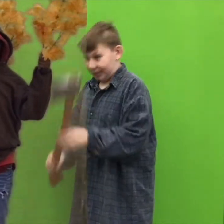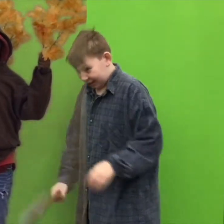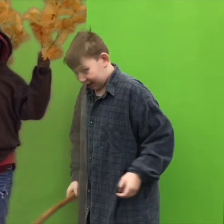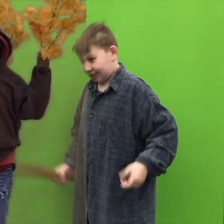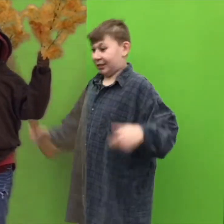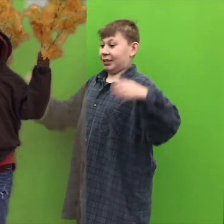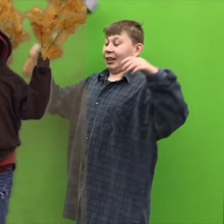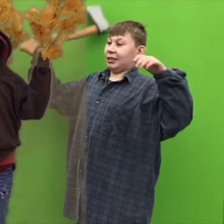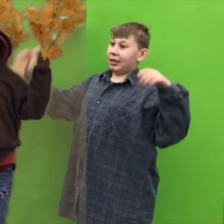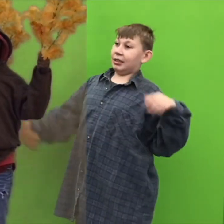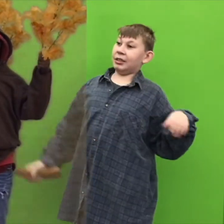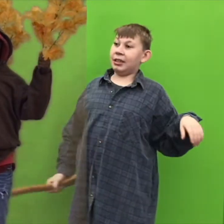what